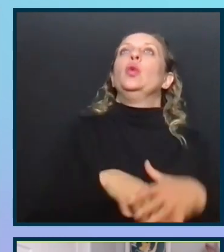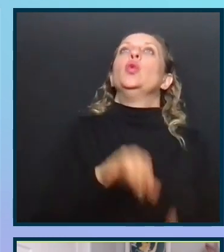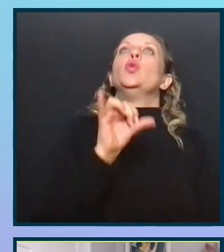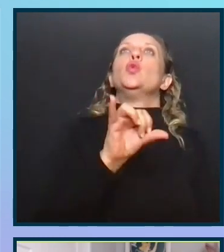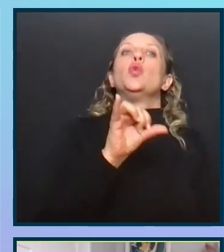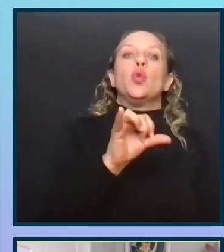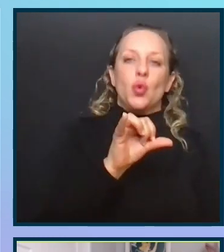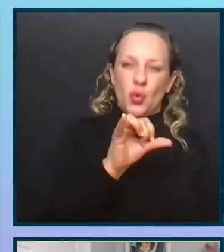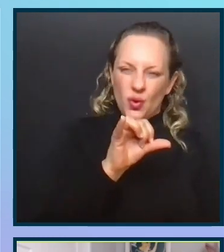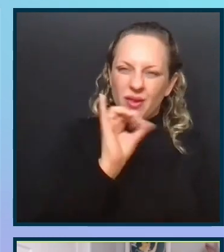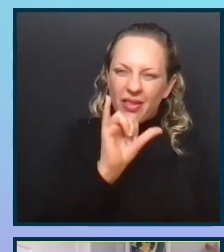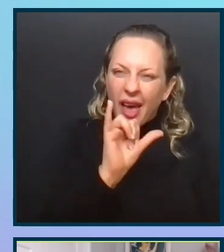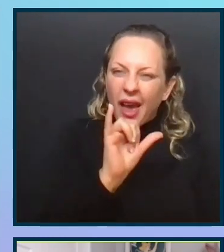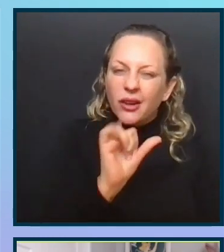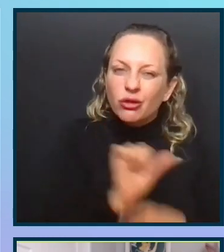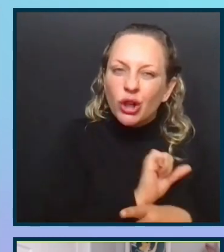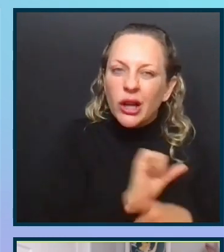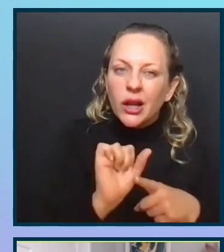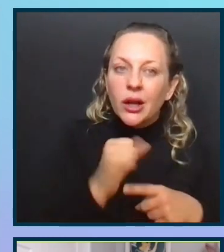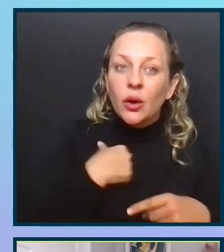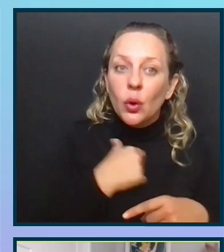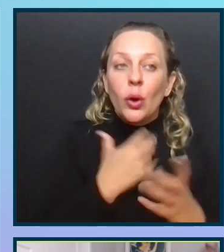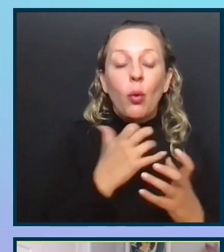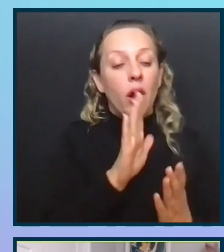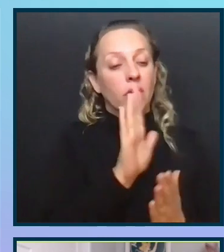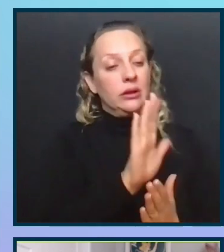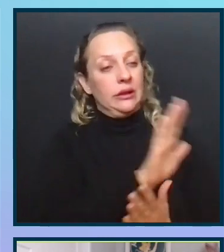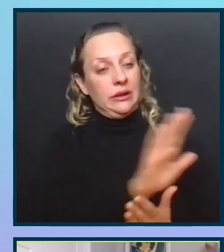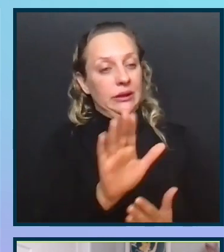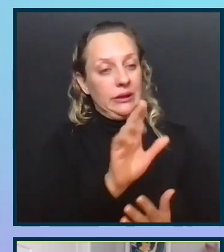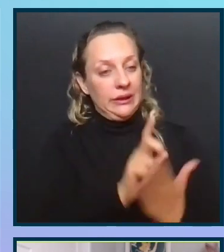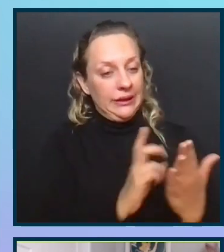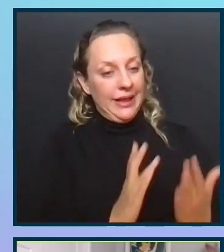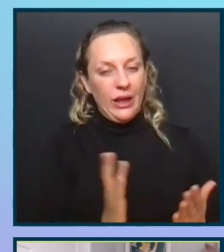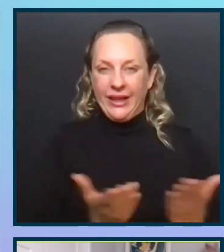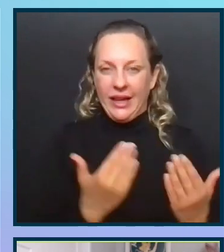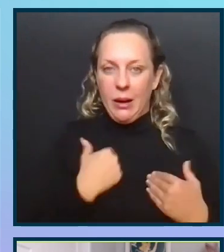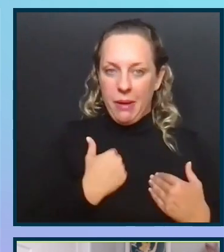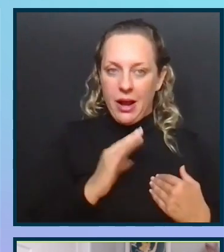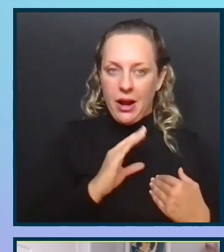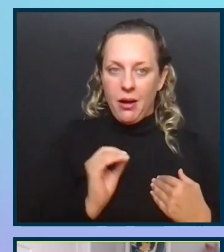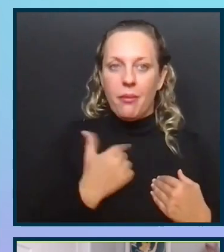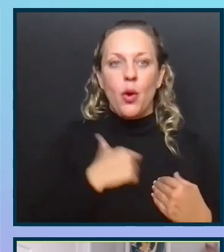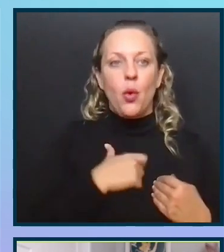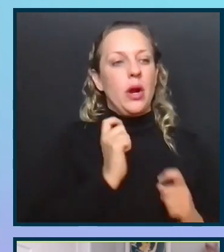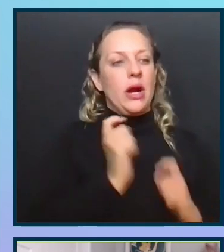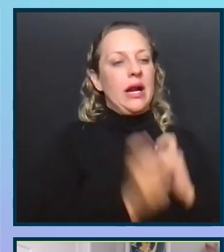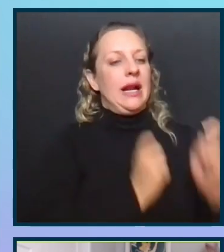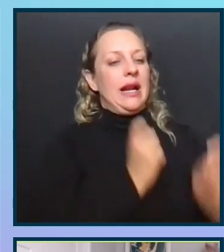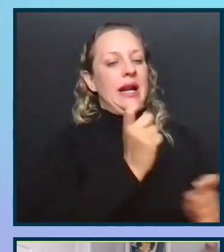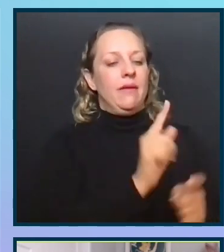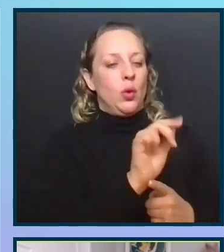We seek to set up our designers with a set of knowledge, then give them the best tools to apply that knowledge